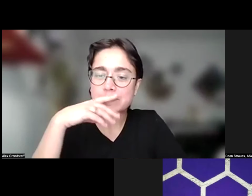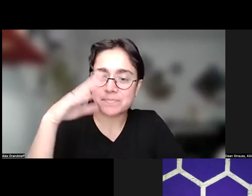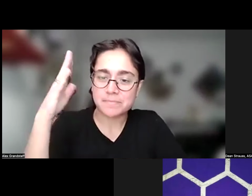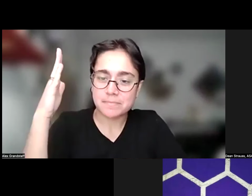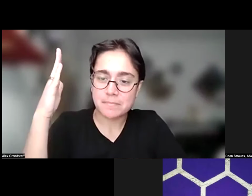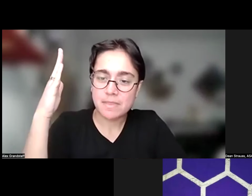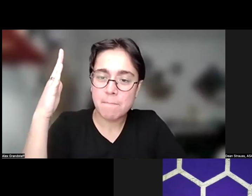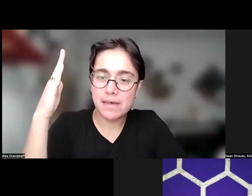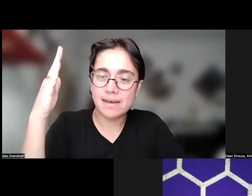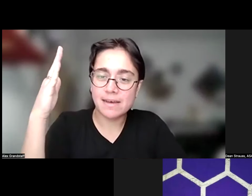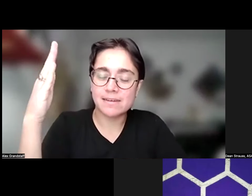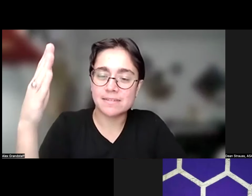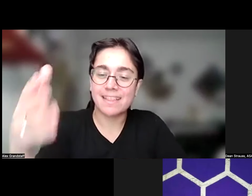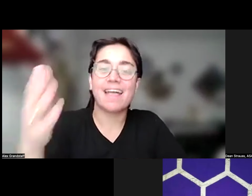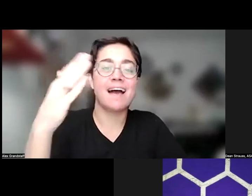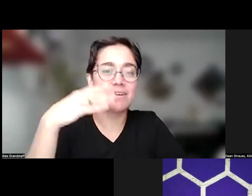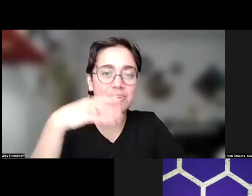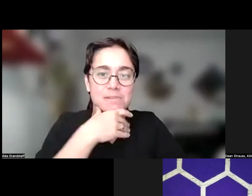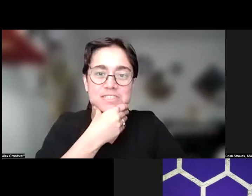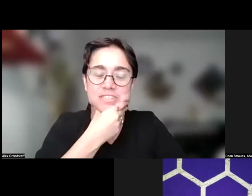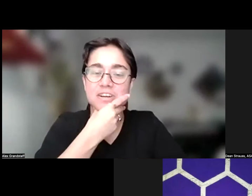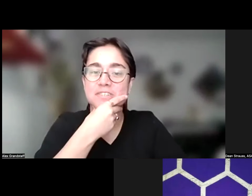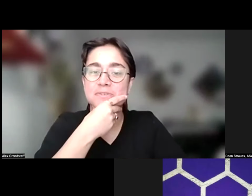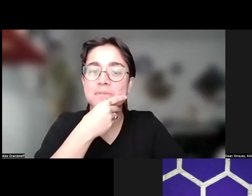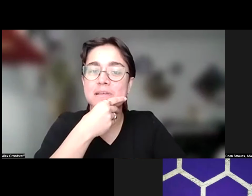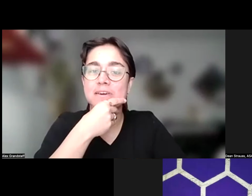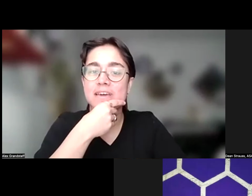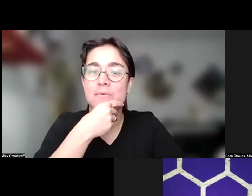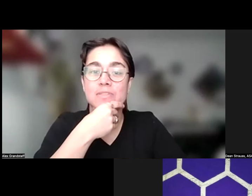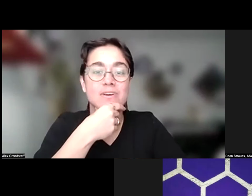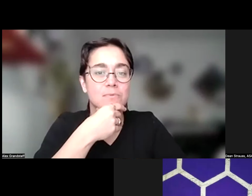community. Also Hi Beyssa,